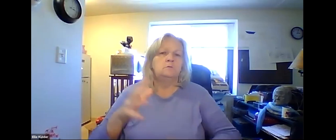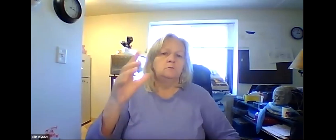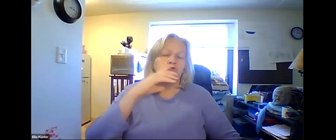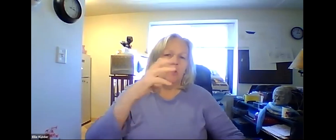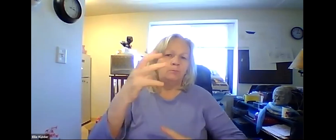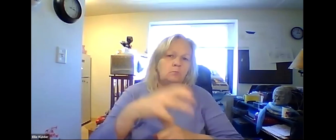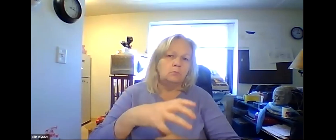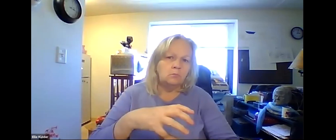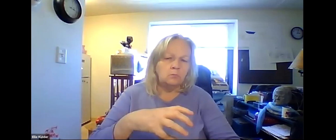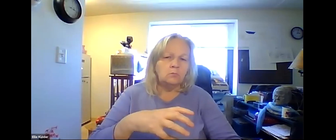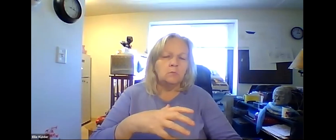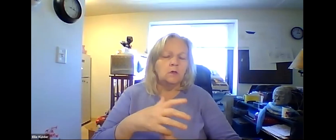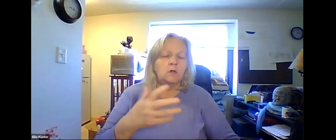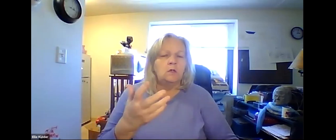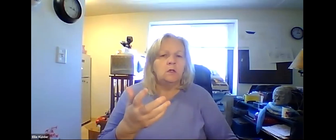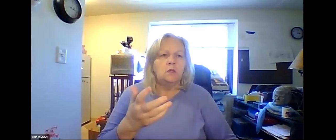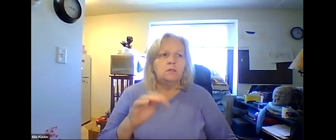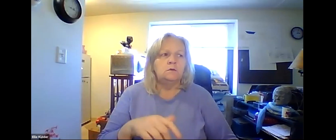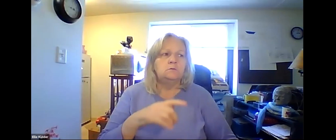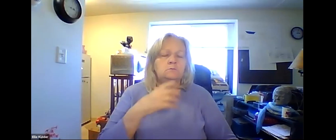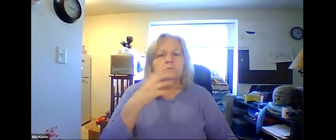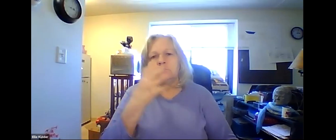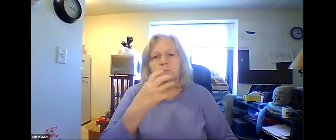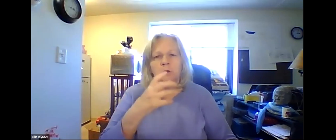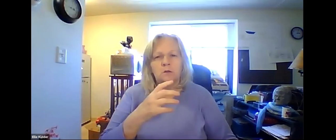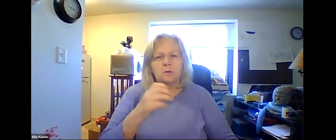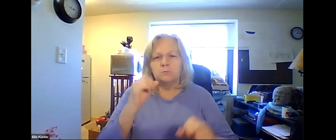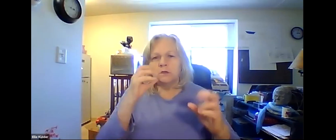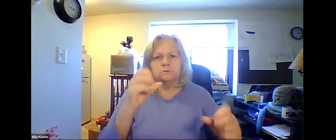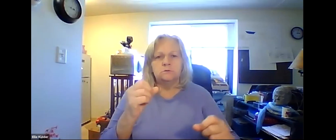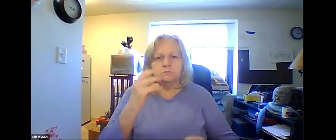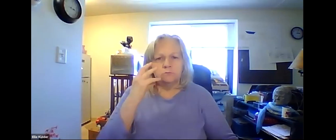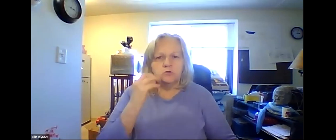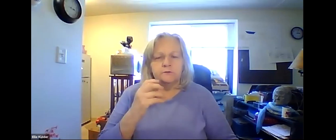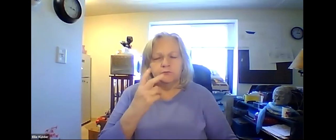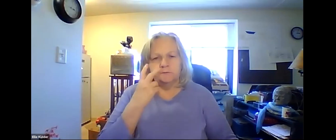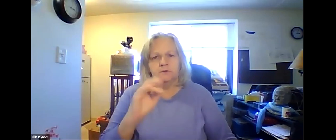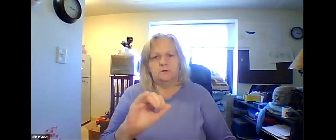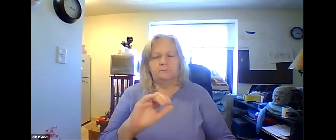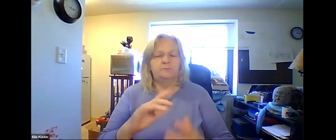here, and this is great. This is fabulous. So thank you. This is amazing.